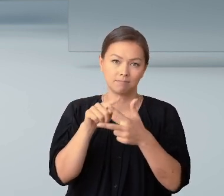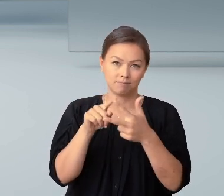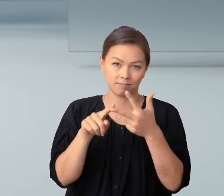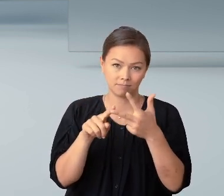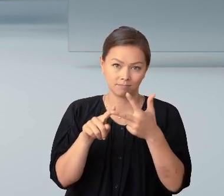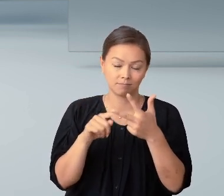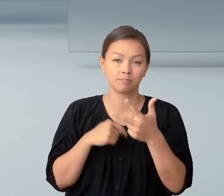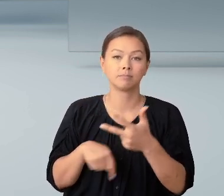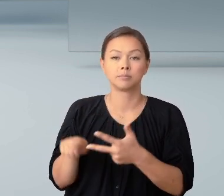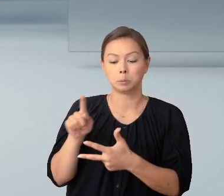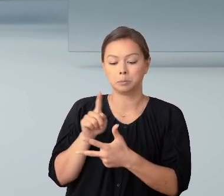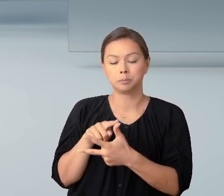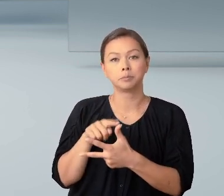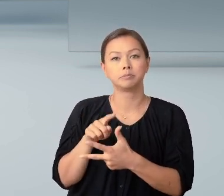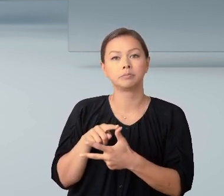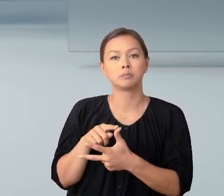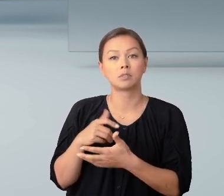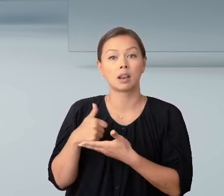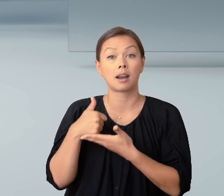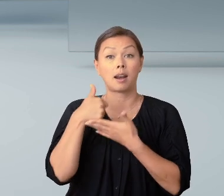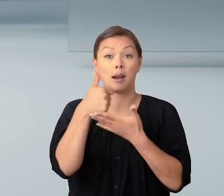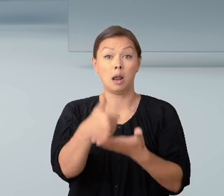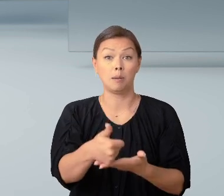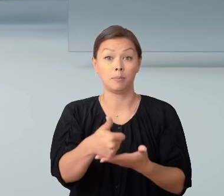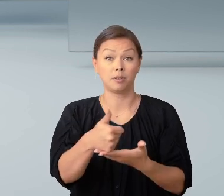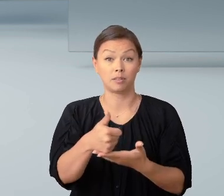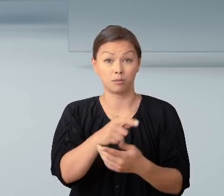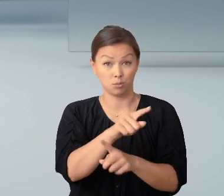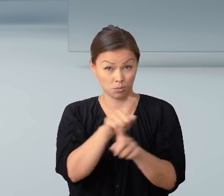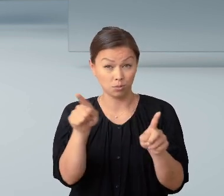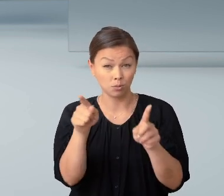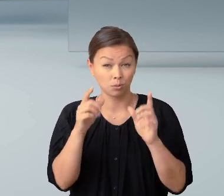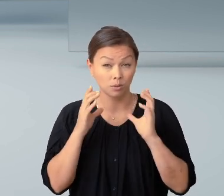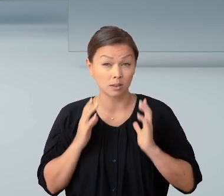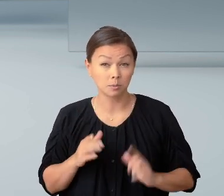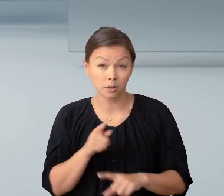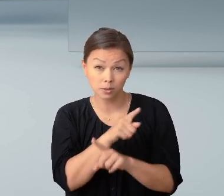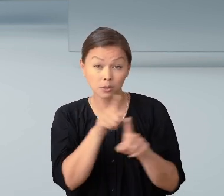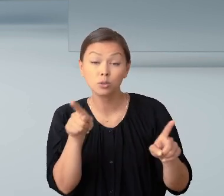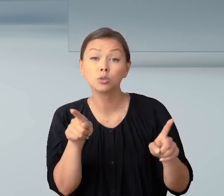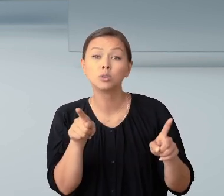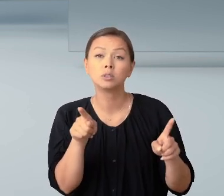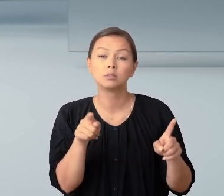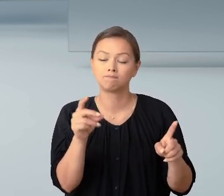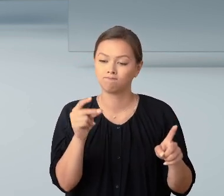focus on. Number one, help customers like you to accelerate your transformation